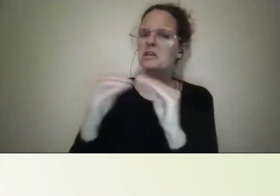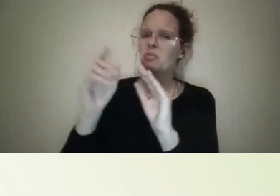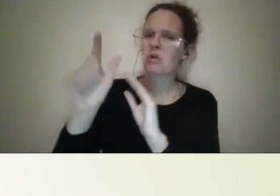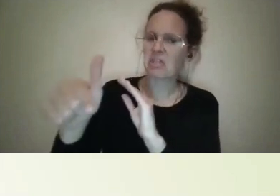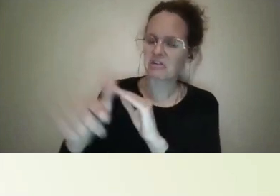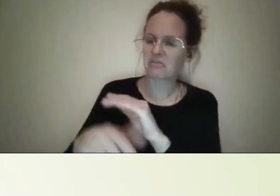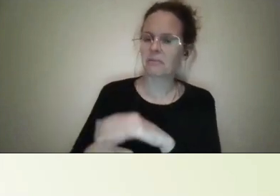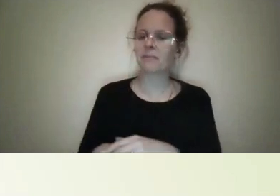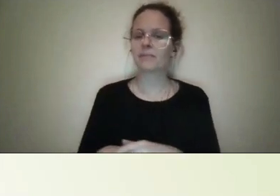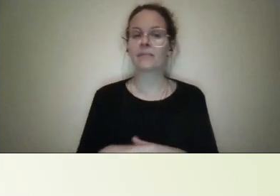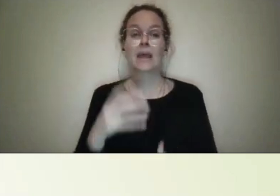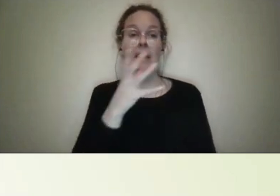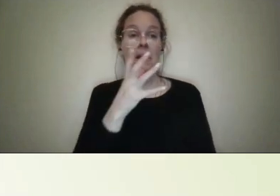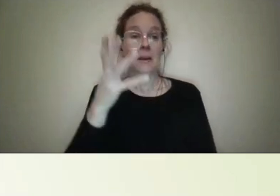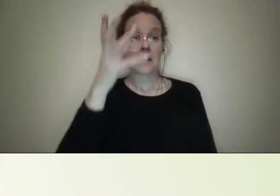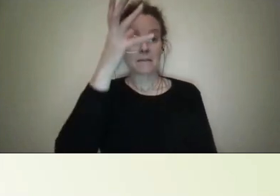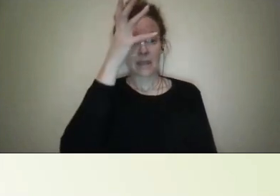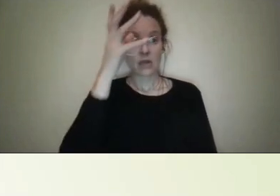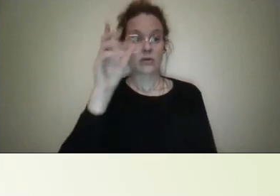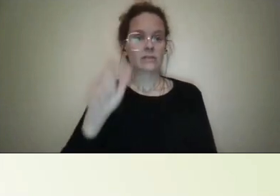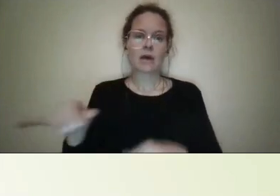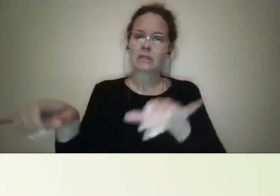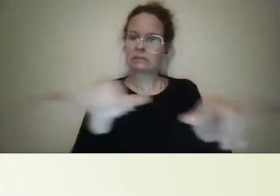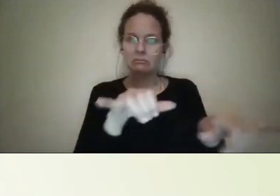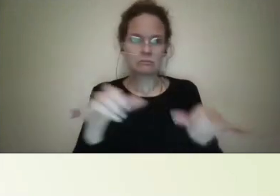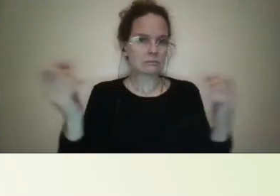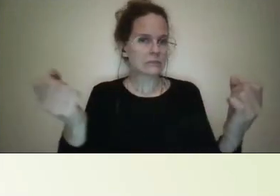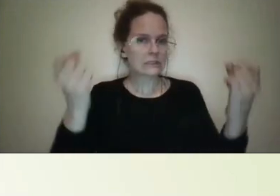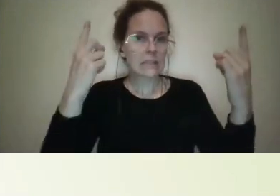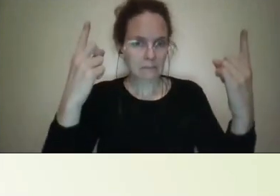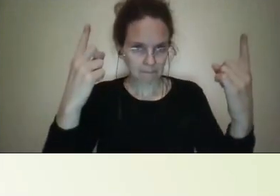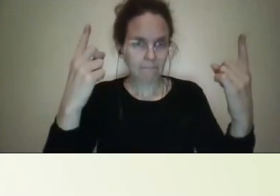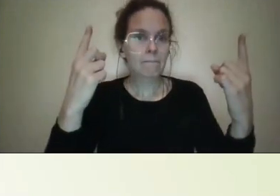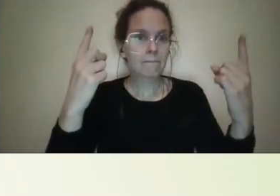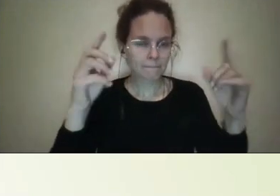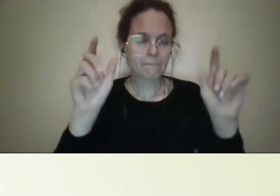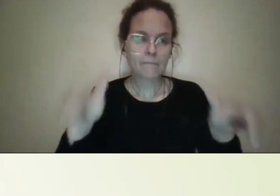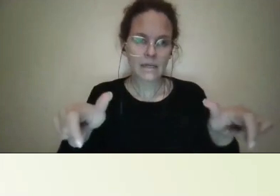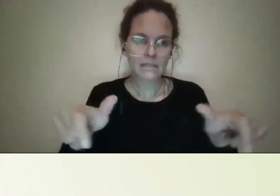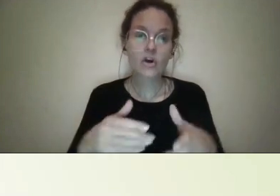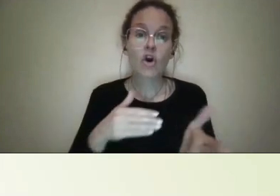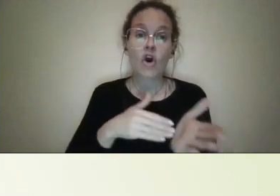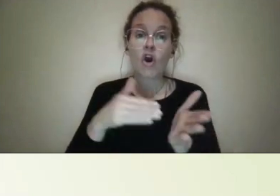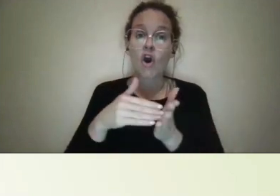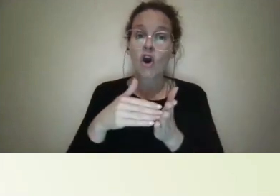Parents need to be on the same page. Oftentimes I come in to work with families,